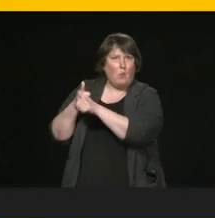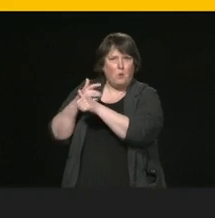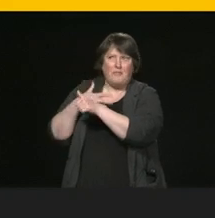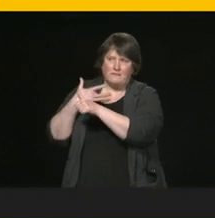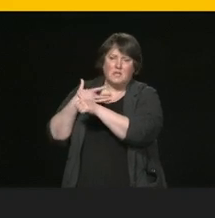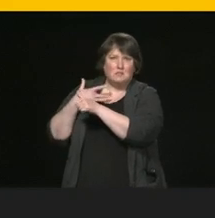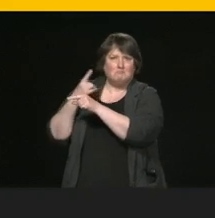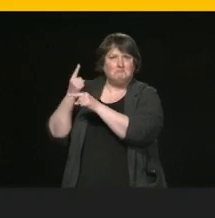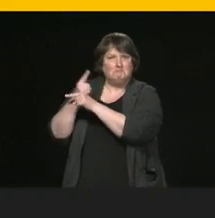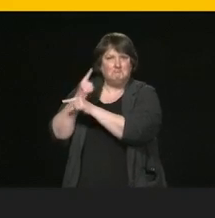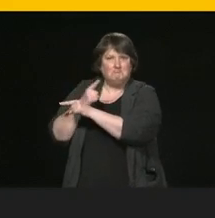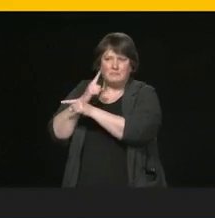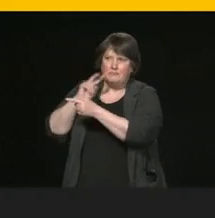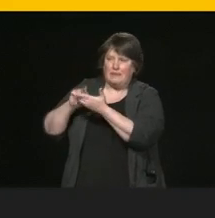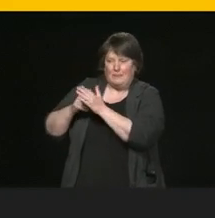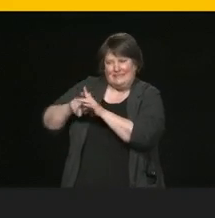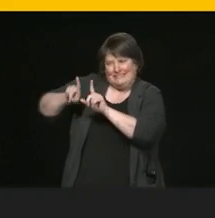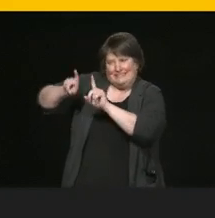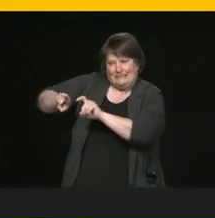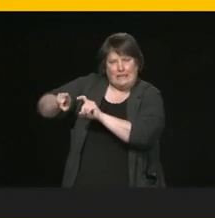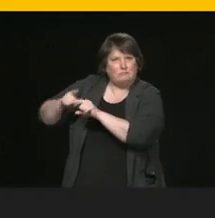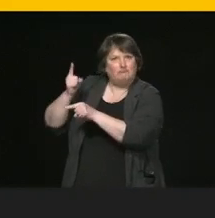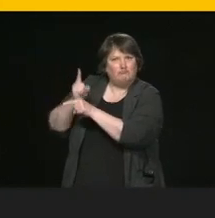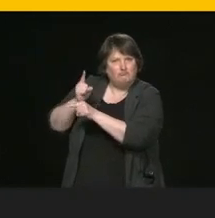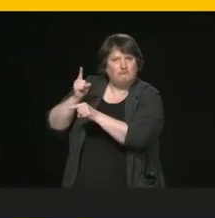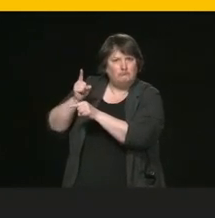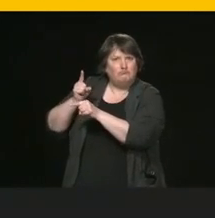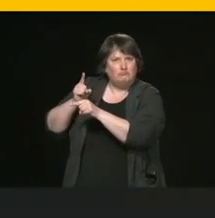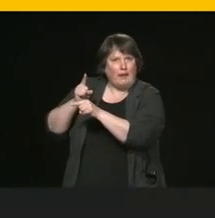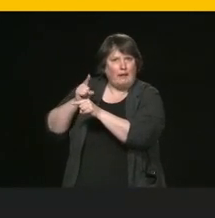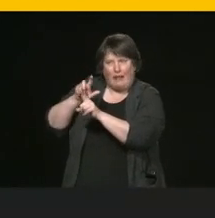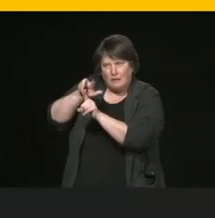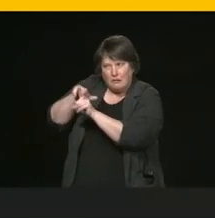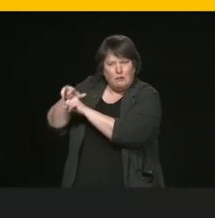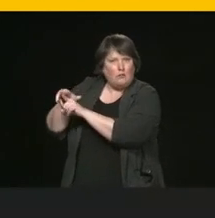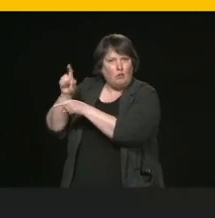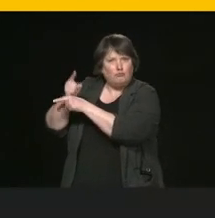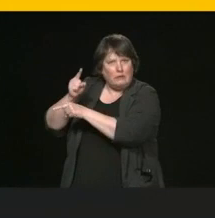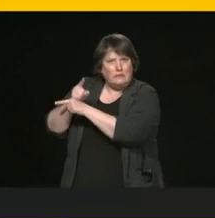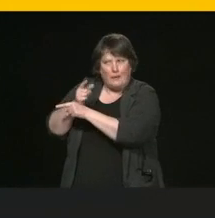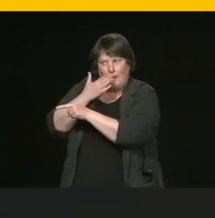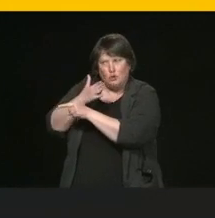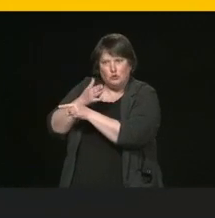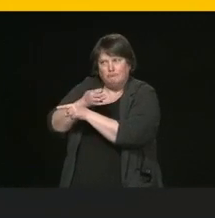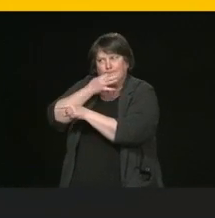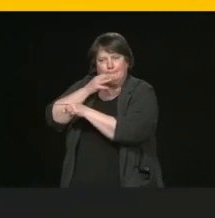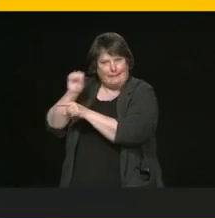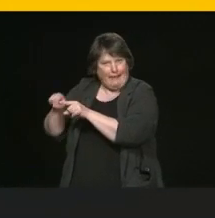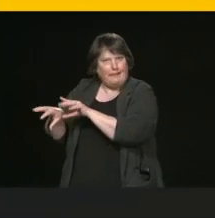HAVE BEEN USING AS A SYSTEM THAT HAS THE RIGHT BALANCE OF